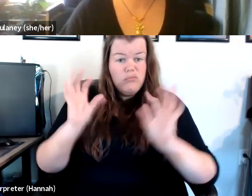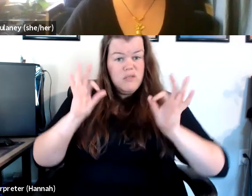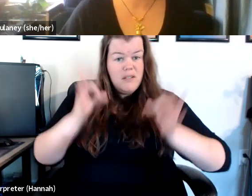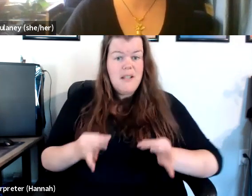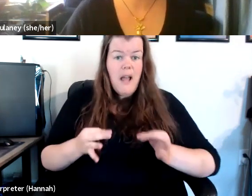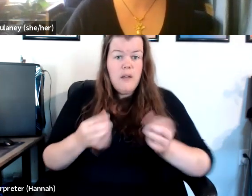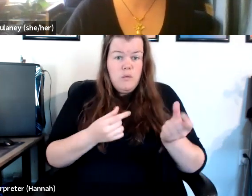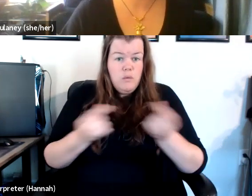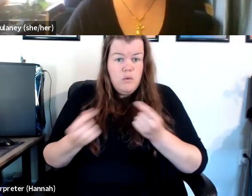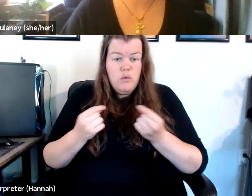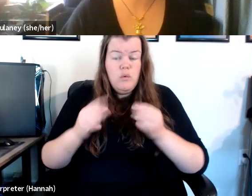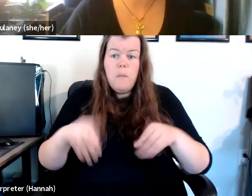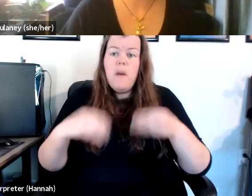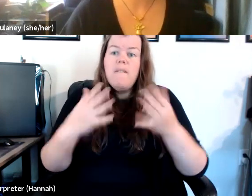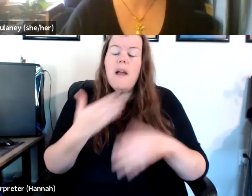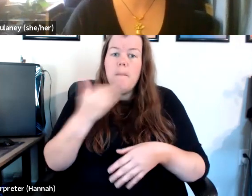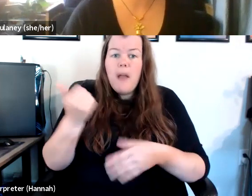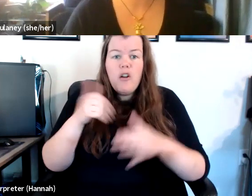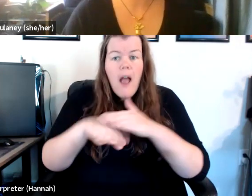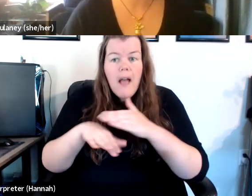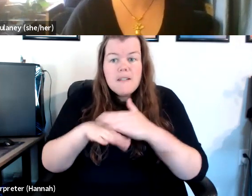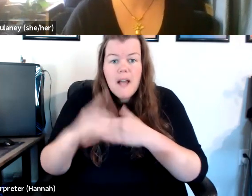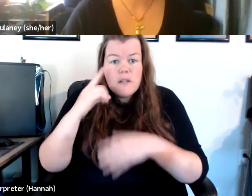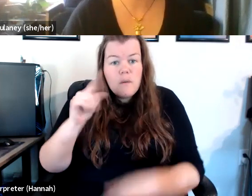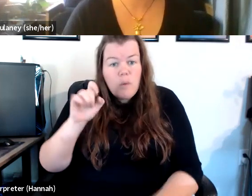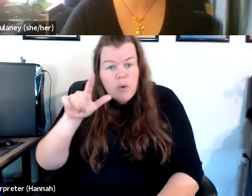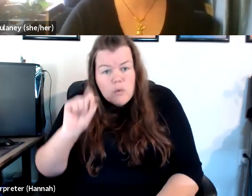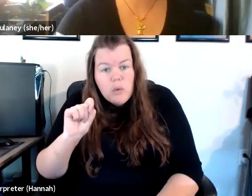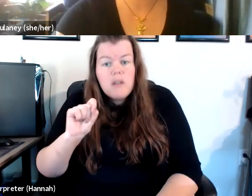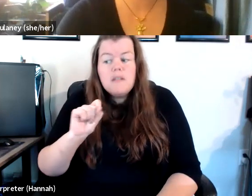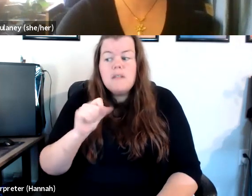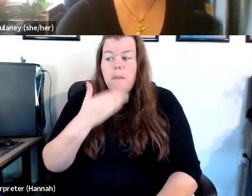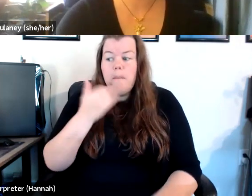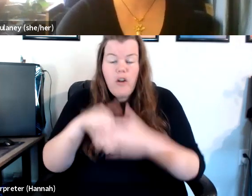greater access to tools to support them in making decisions so they don't need to use guardianship